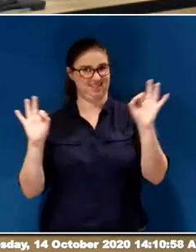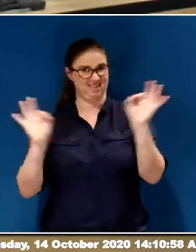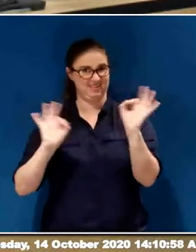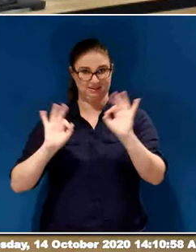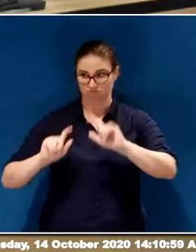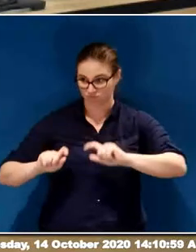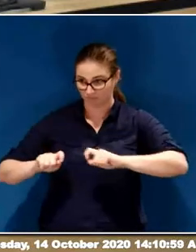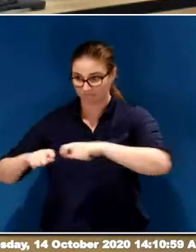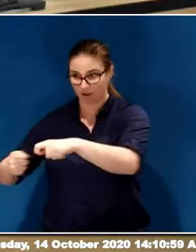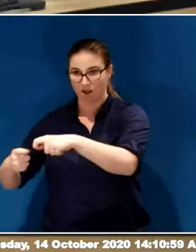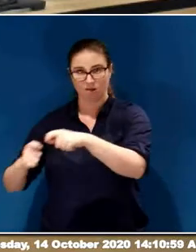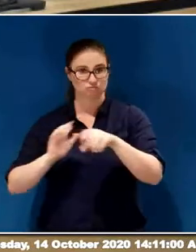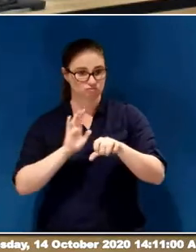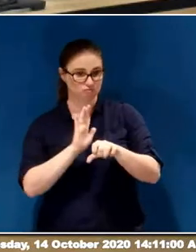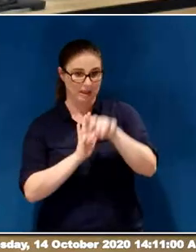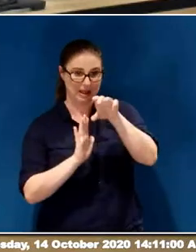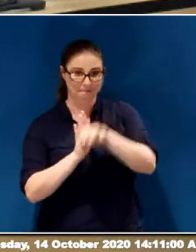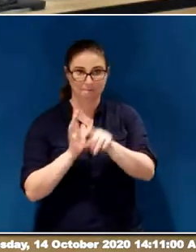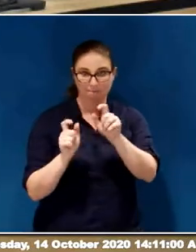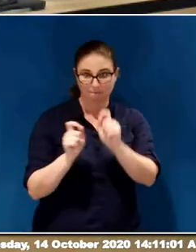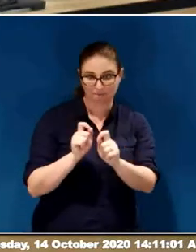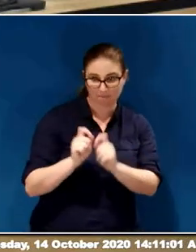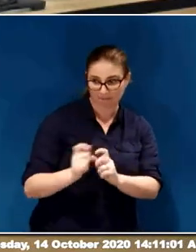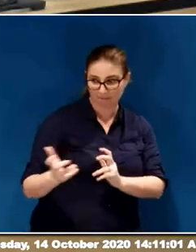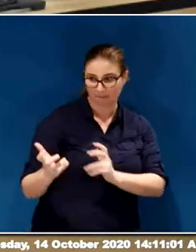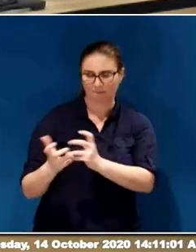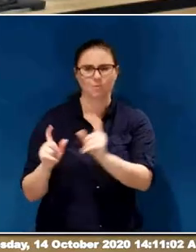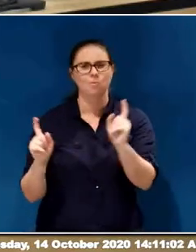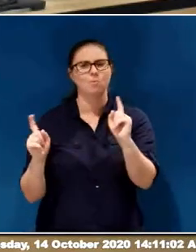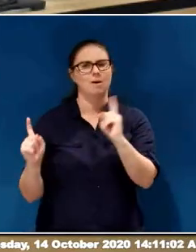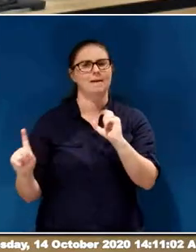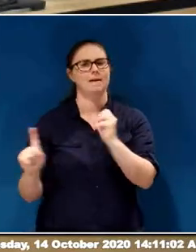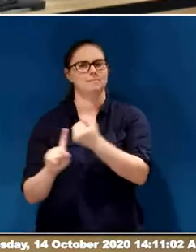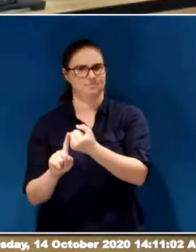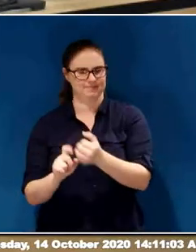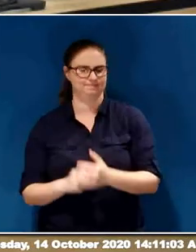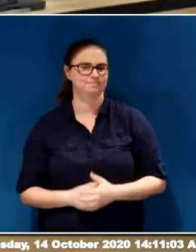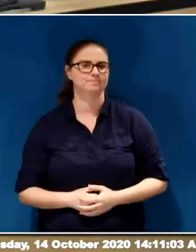And, in fact, that's where some of the best evidence is.